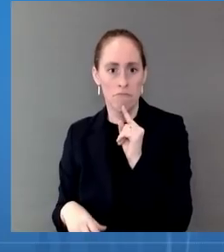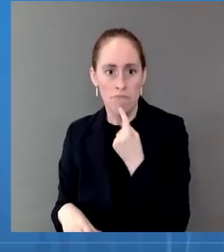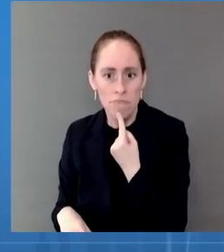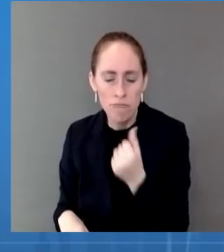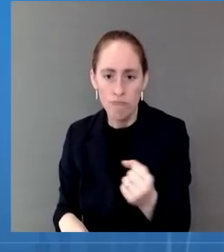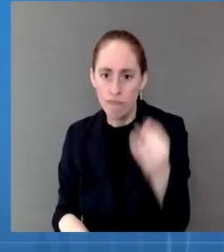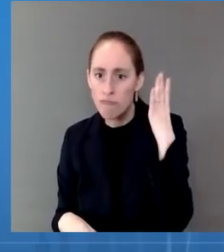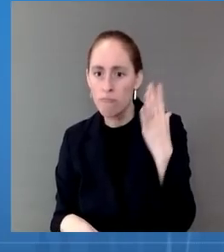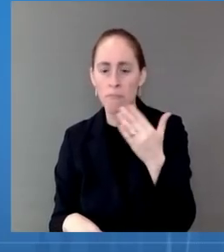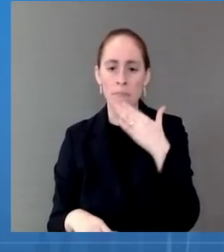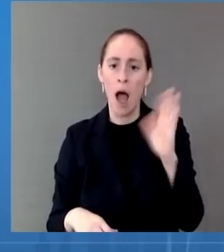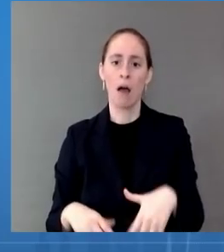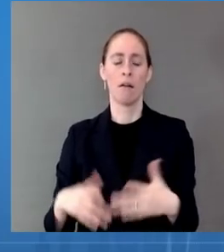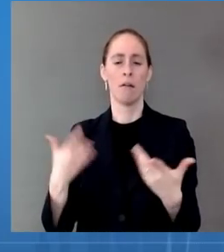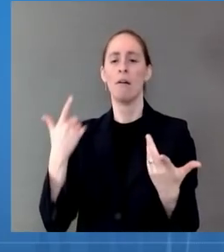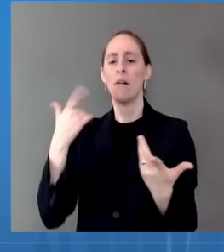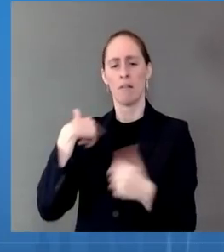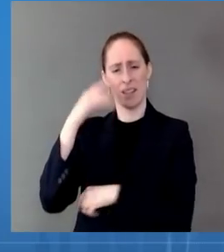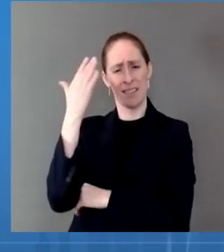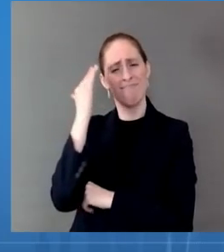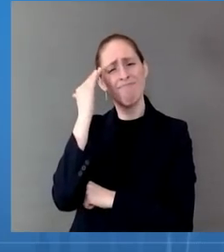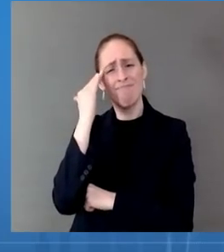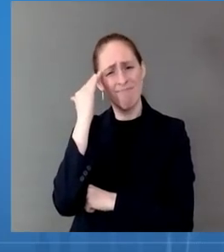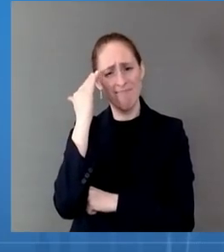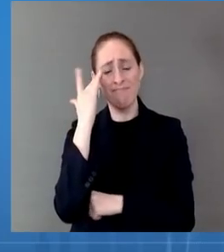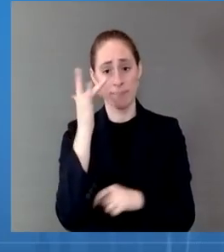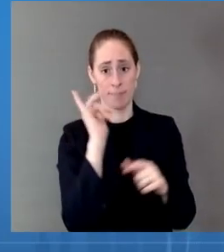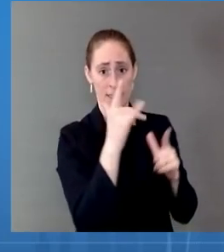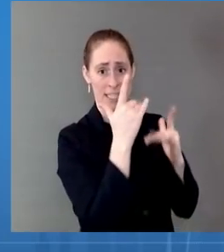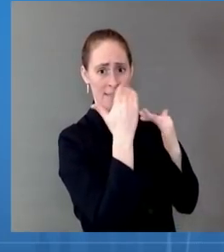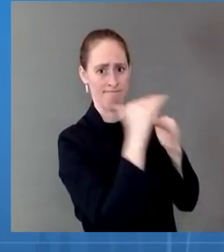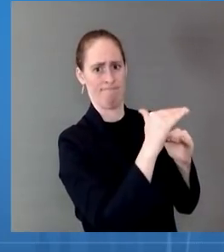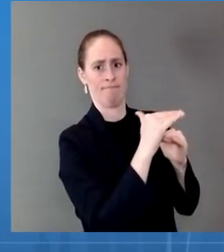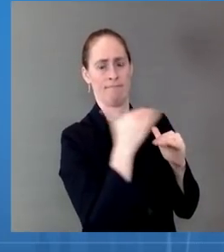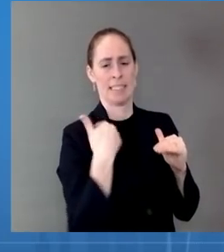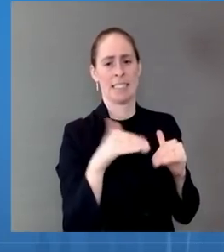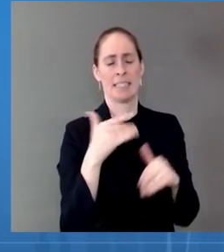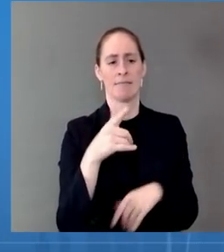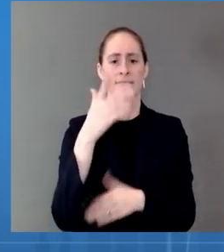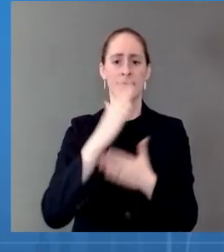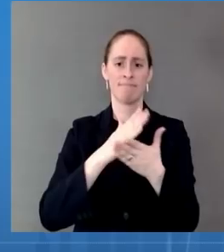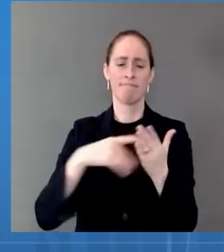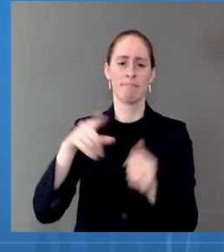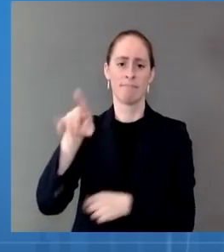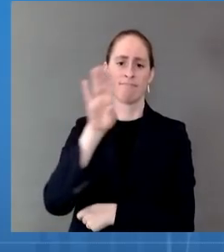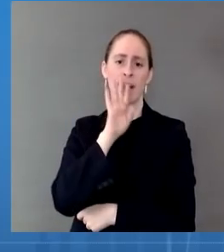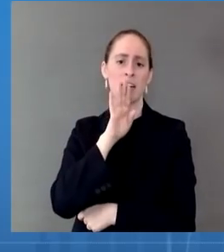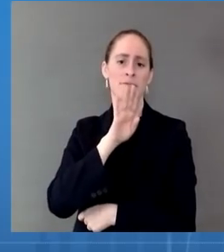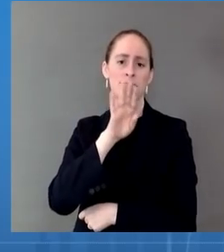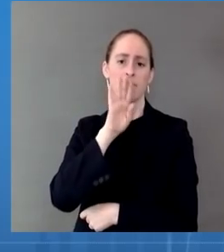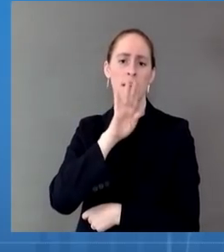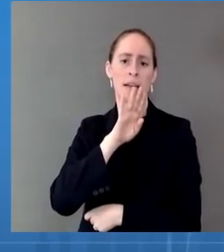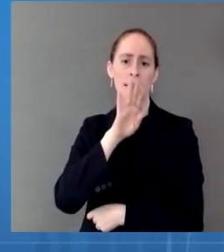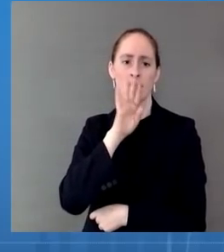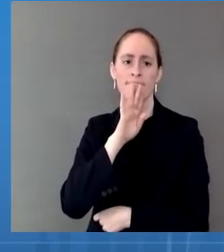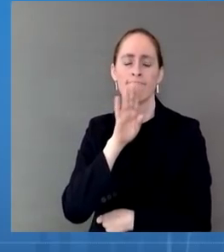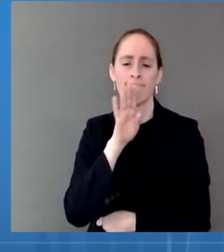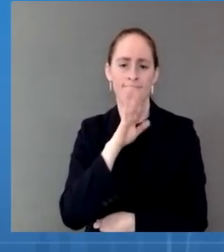are causing difficulty for those in southern Africa, but we think of these as temporary measures for a limited period of time.